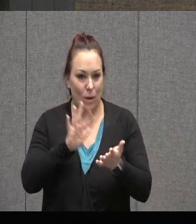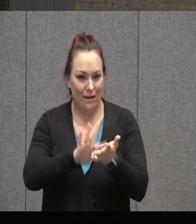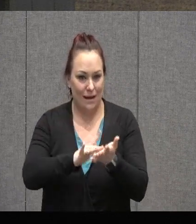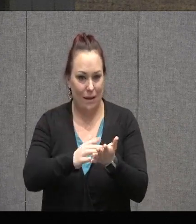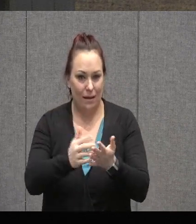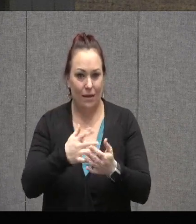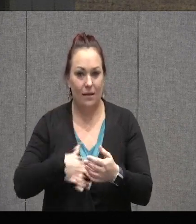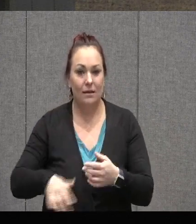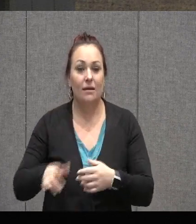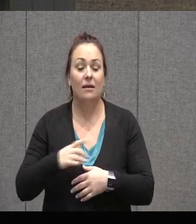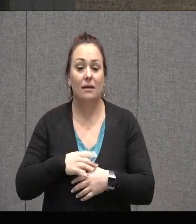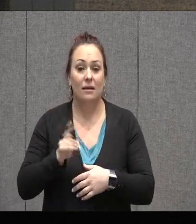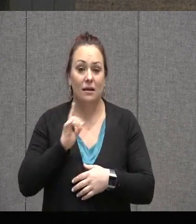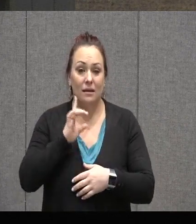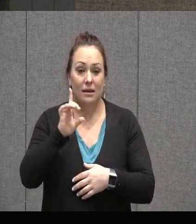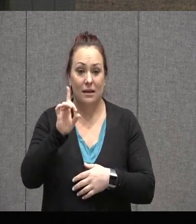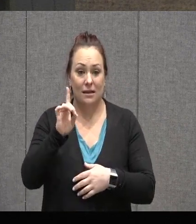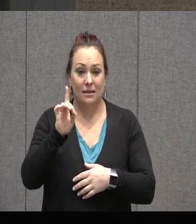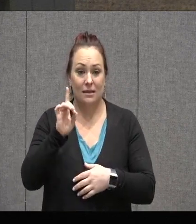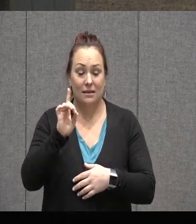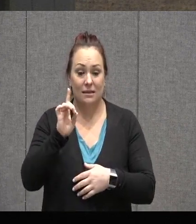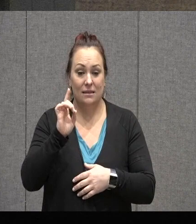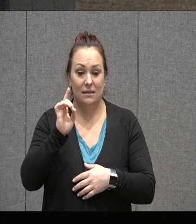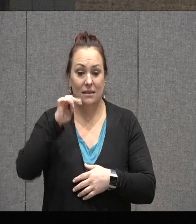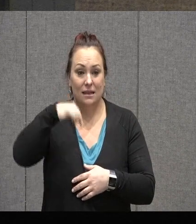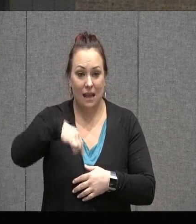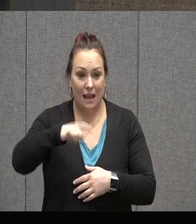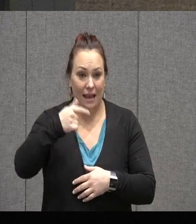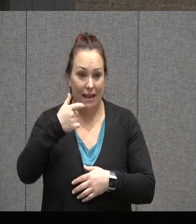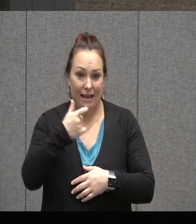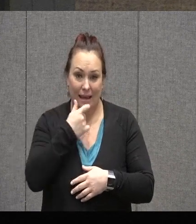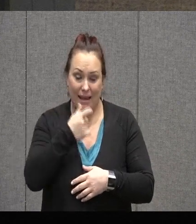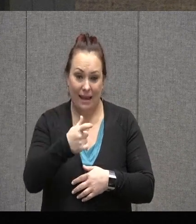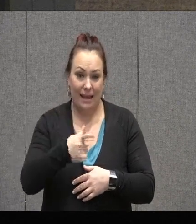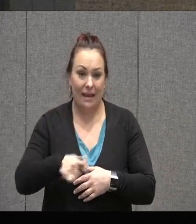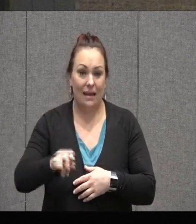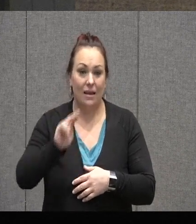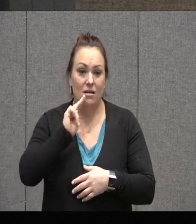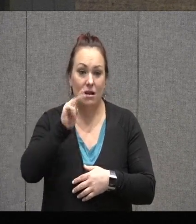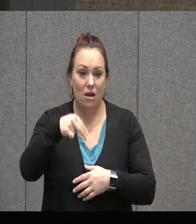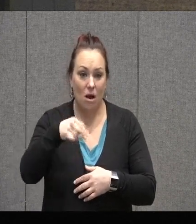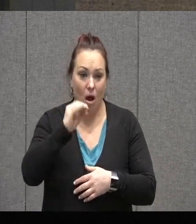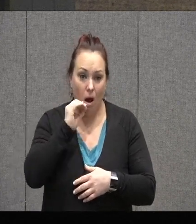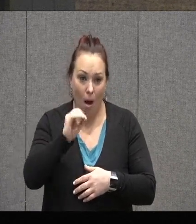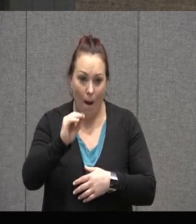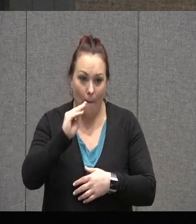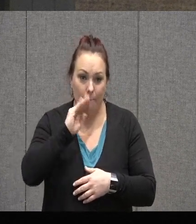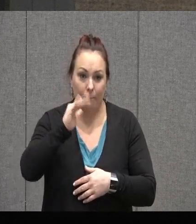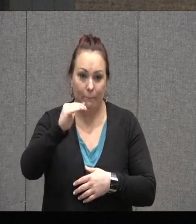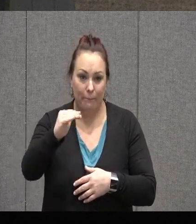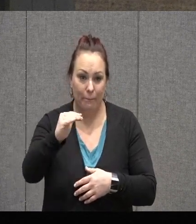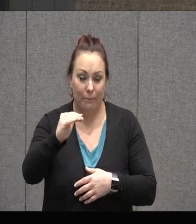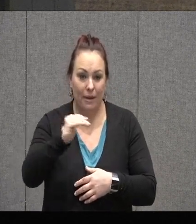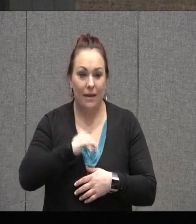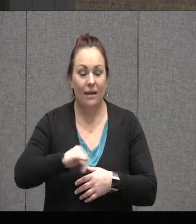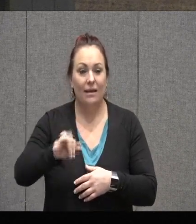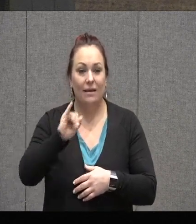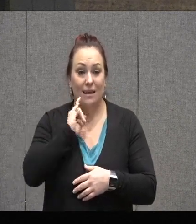De nom in a tion. Ooh, I counted five.